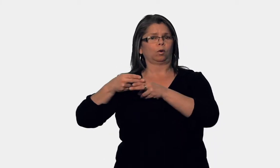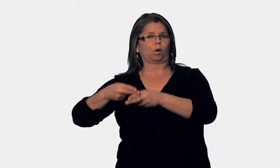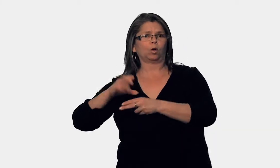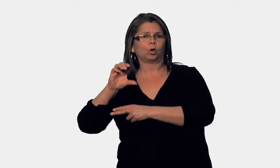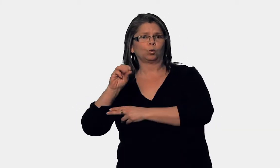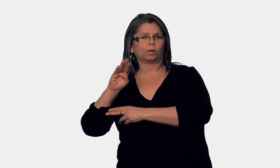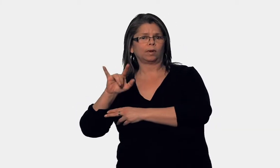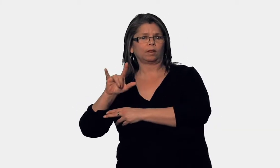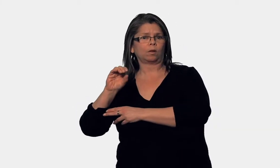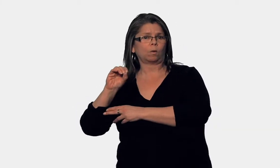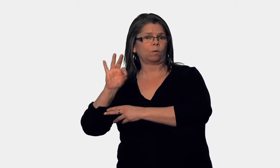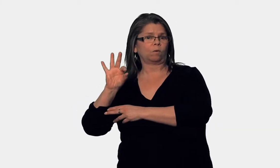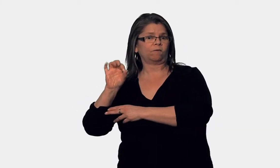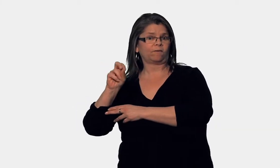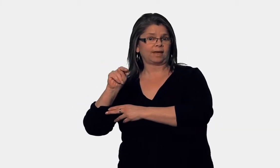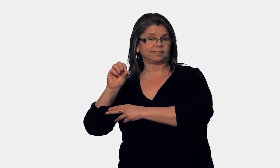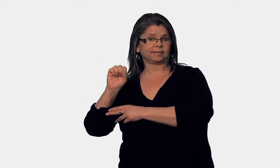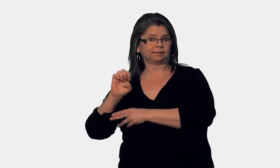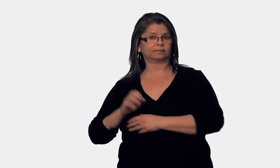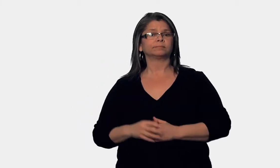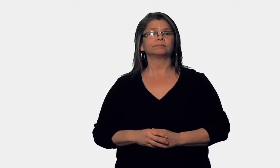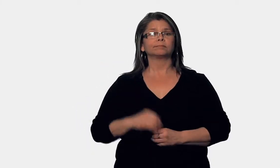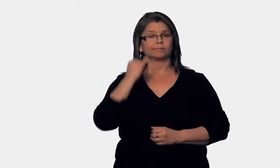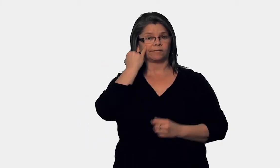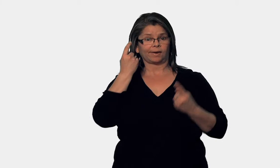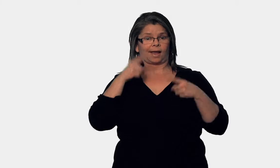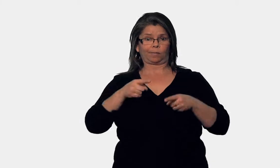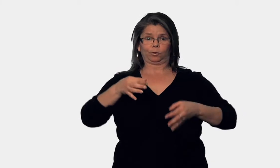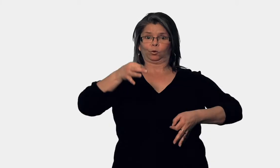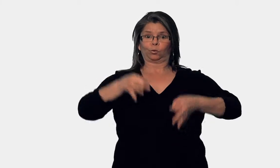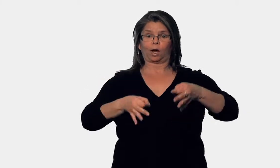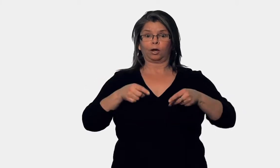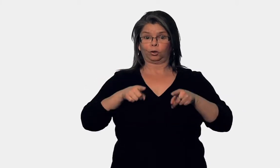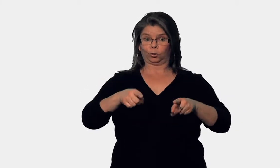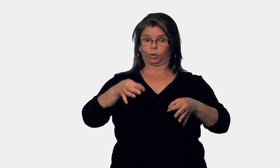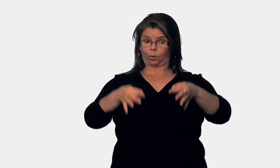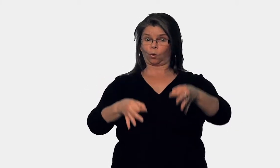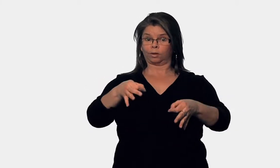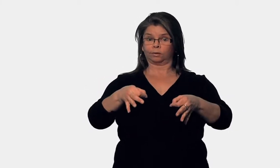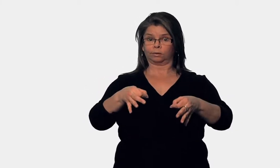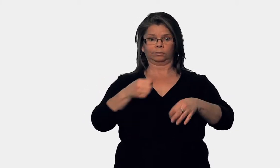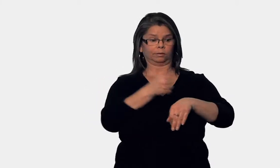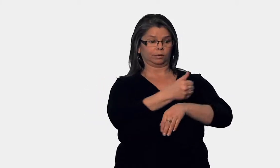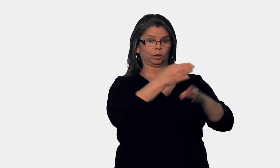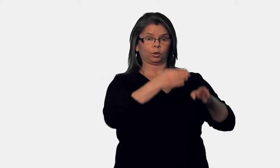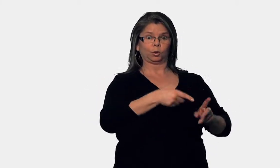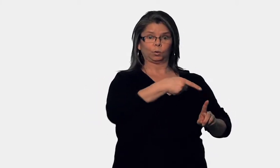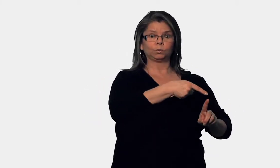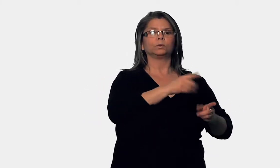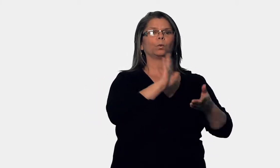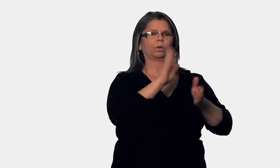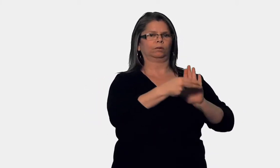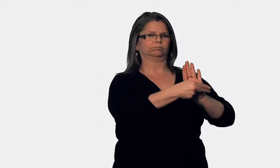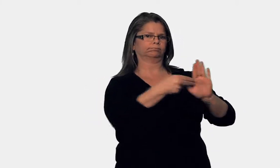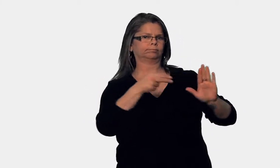(also called a criminal offence). If the case goes to trial, in court the accused is commonly referred to